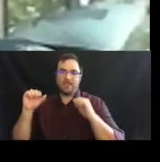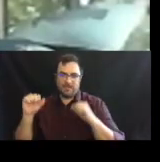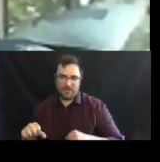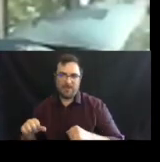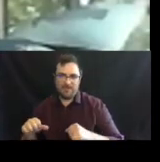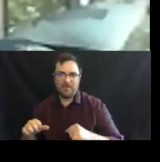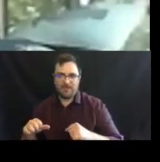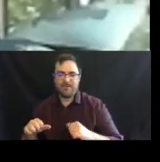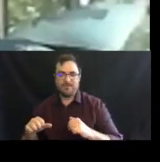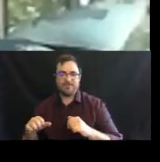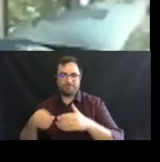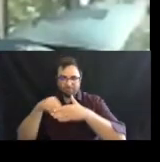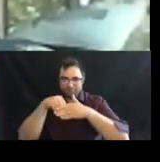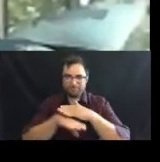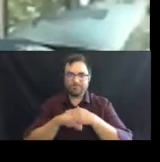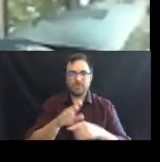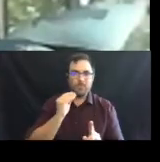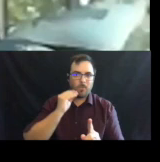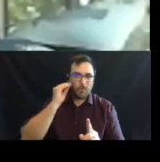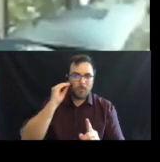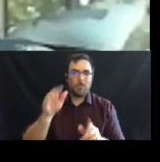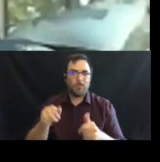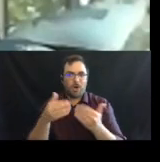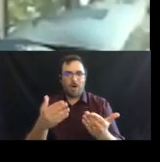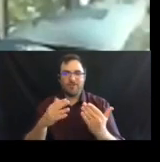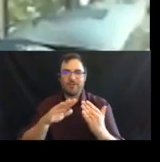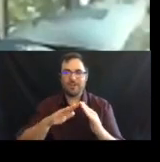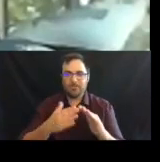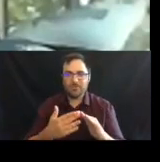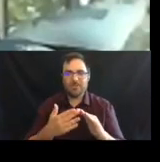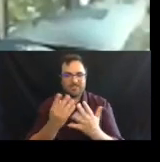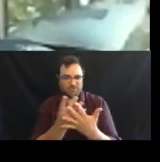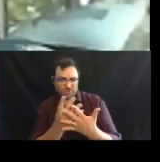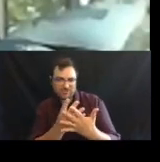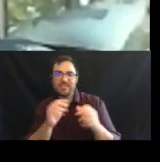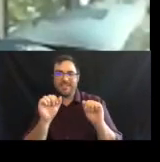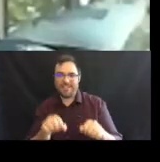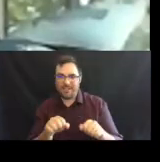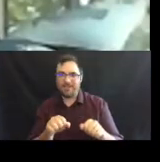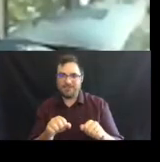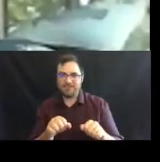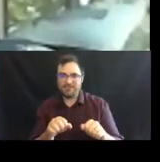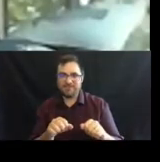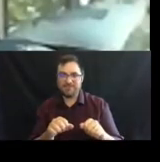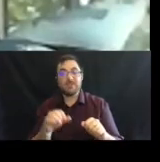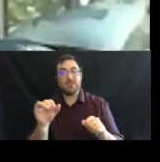provide in-home or in-community follow-up hearing screening and secondary care coordination if they